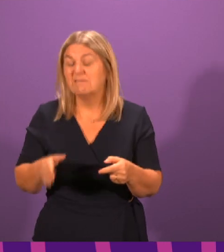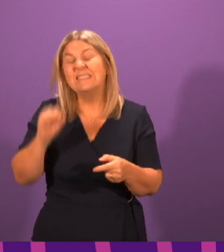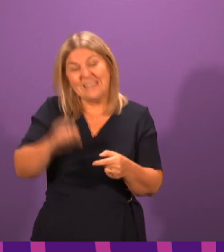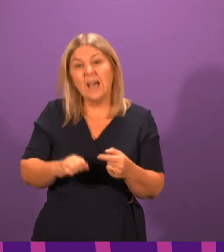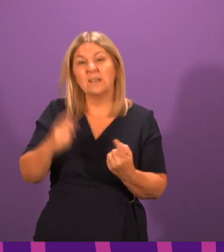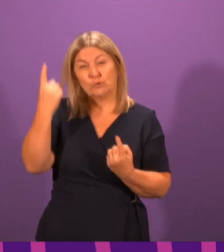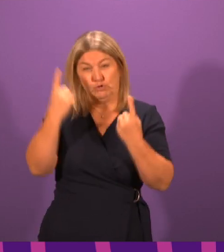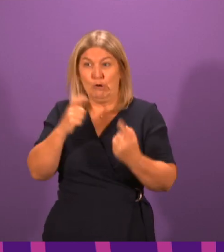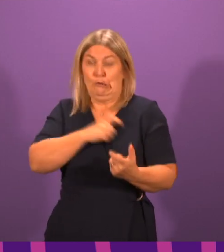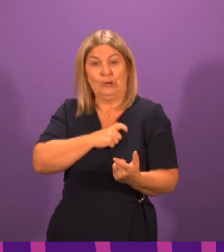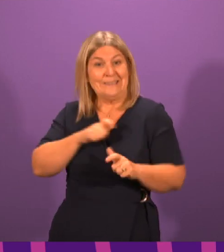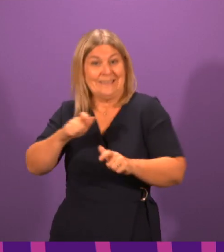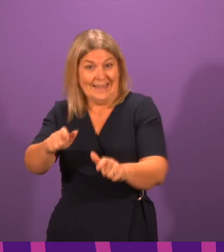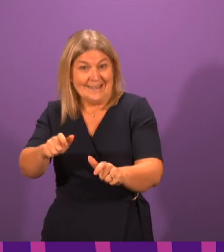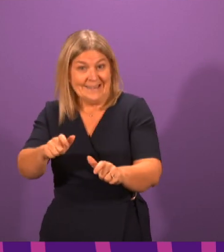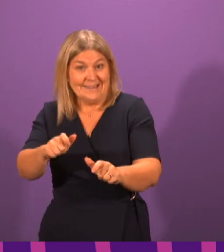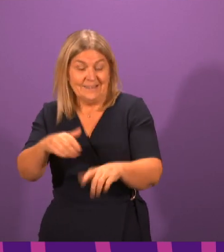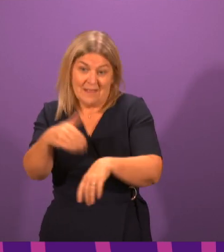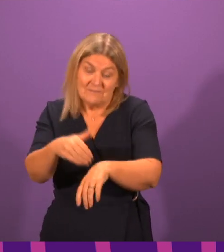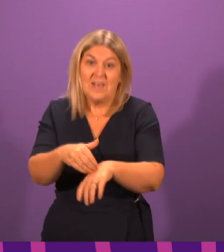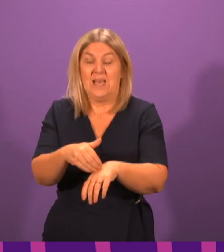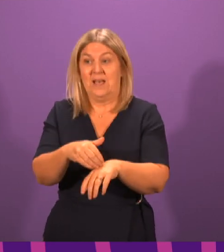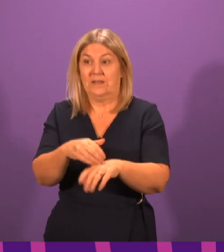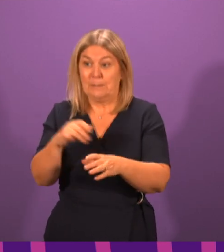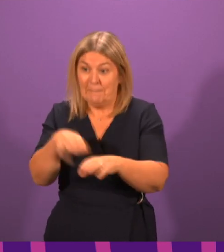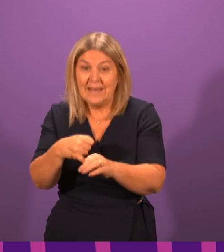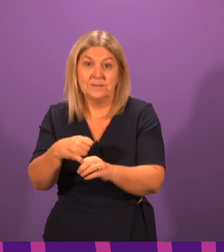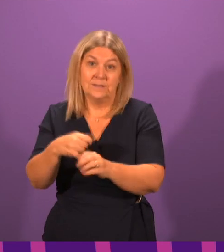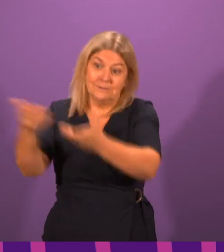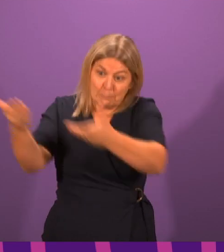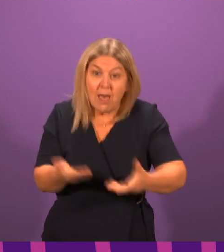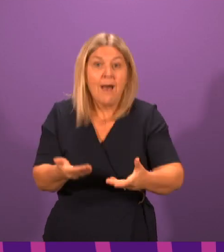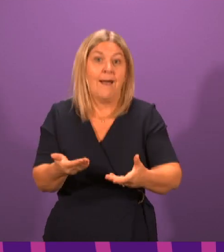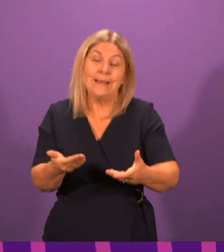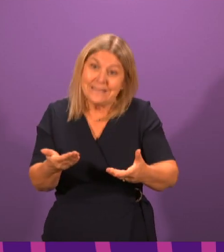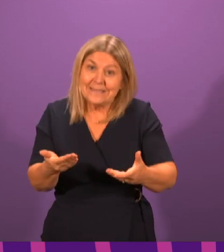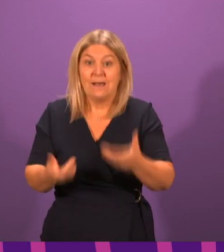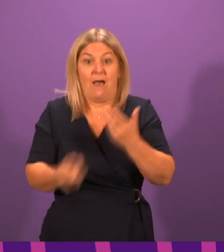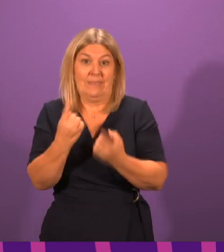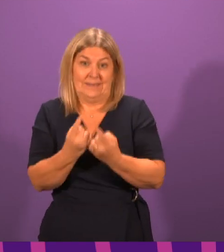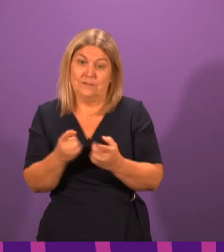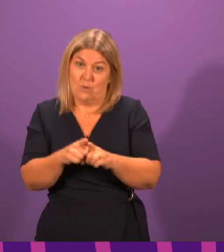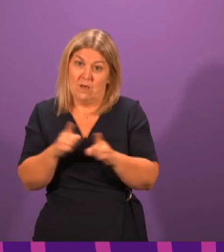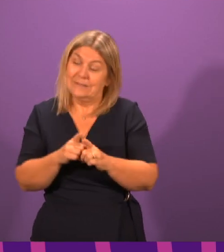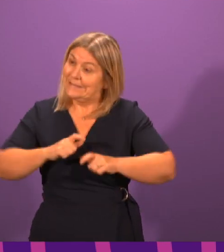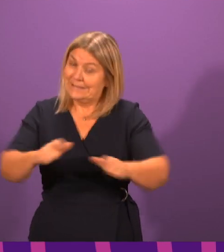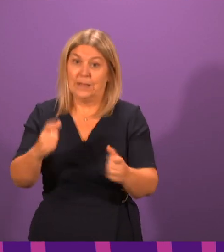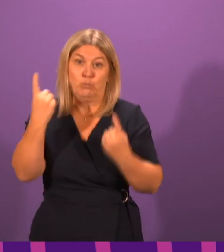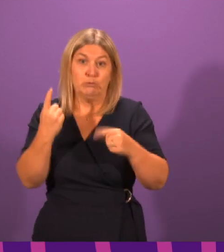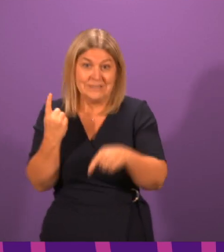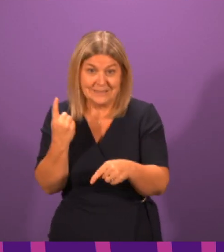around its impact on the supply of medicines and other consumables now apply to the vaccine.